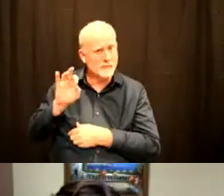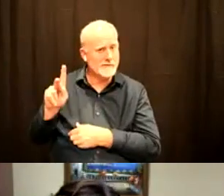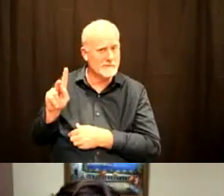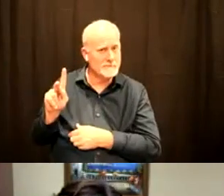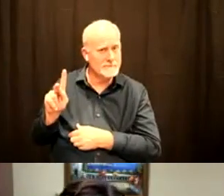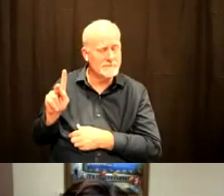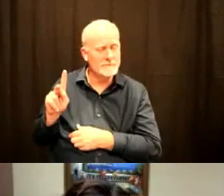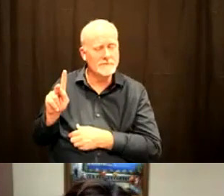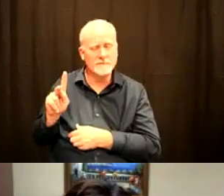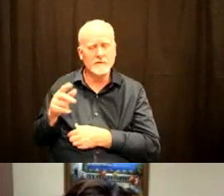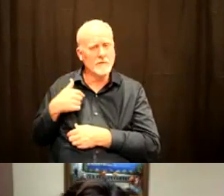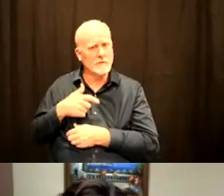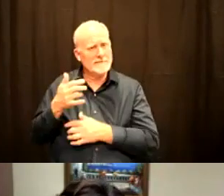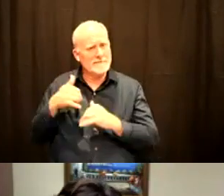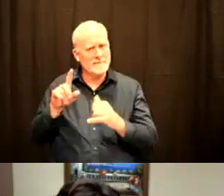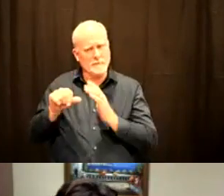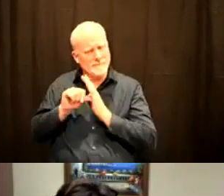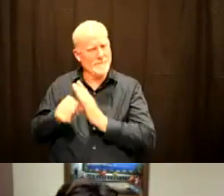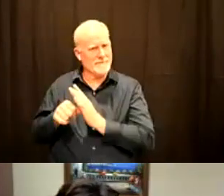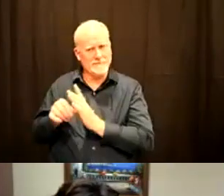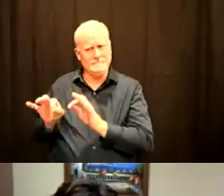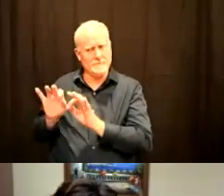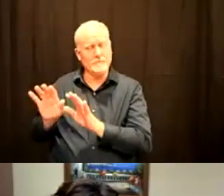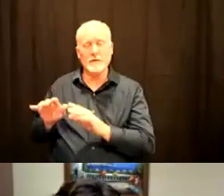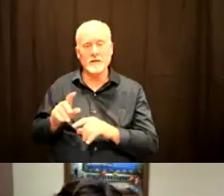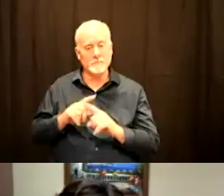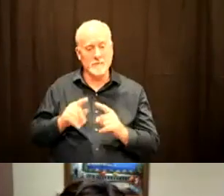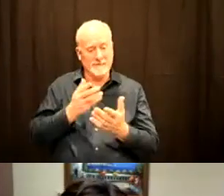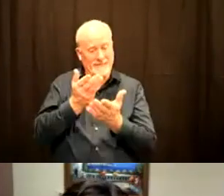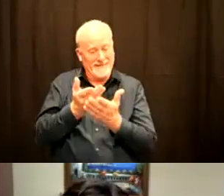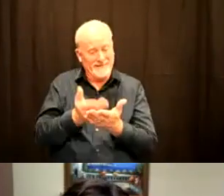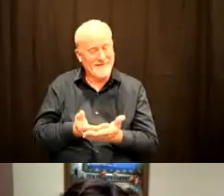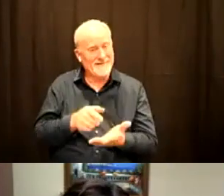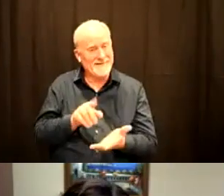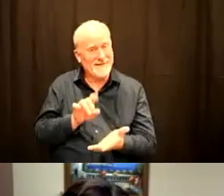that we still need to emphasize but it didn't support that occurring on our campus independent